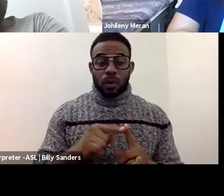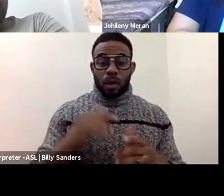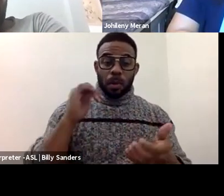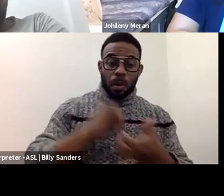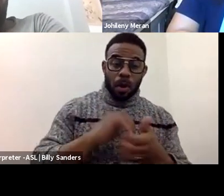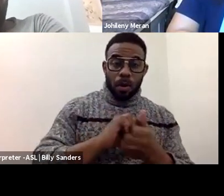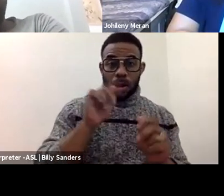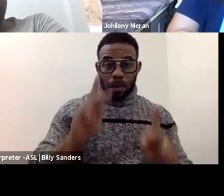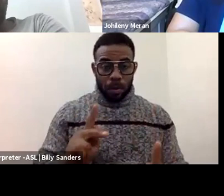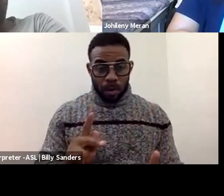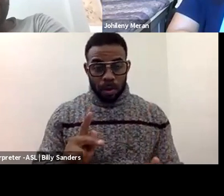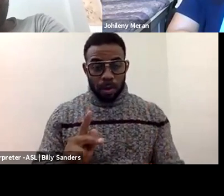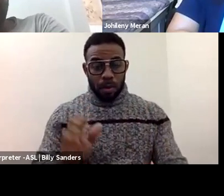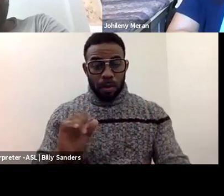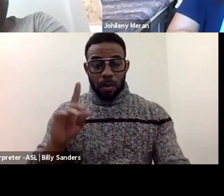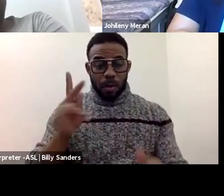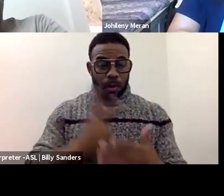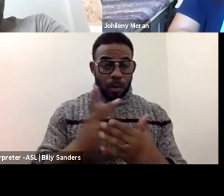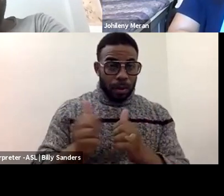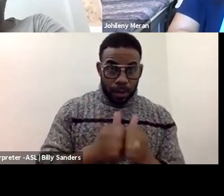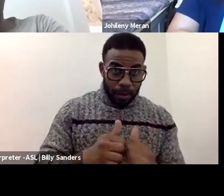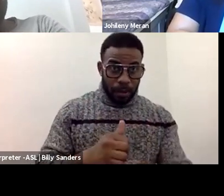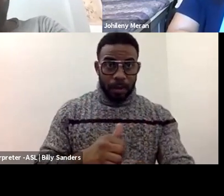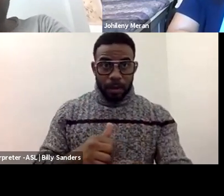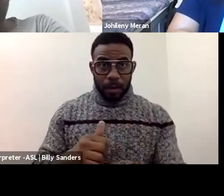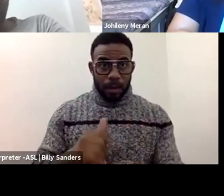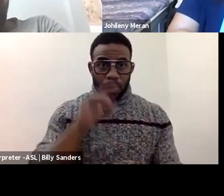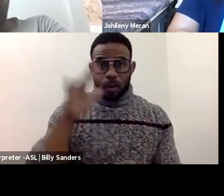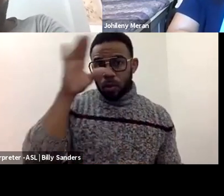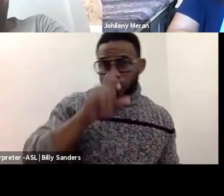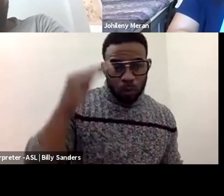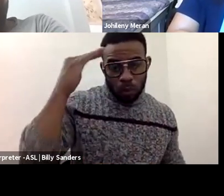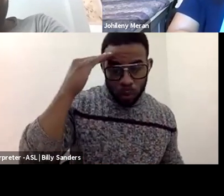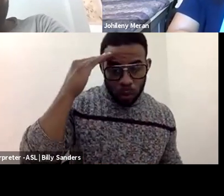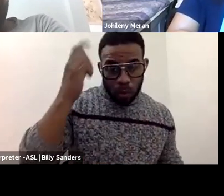person. When you put these programs together, don't assume that you know what a Black person